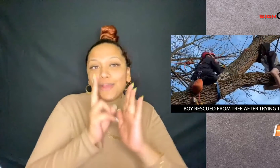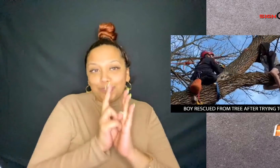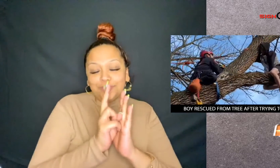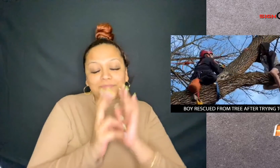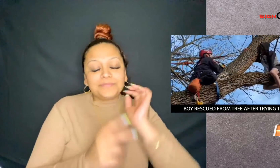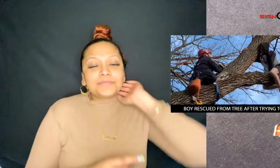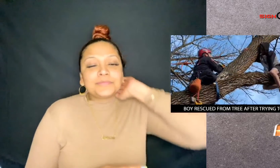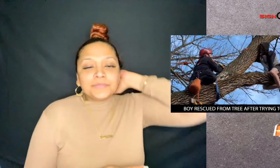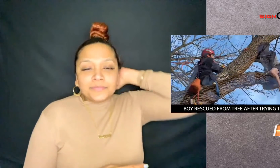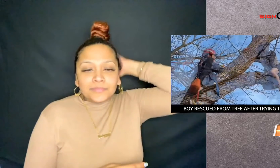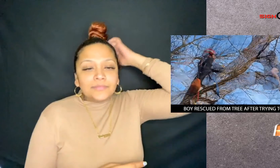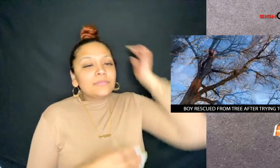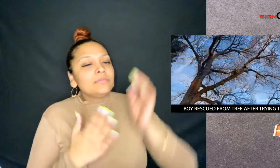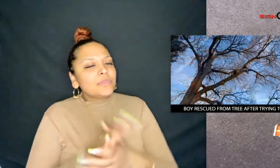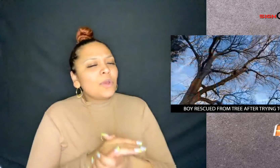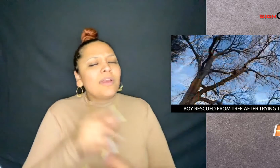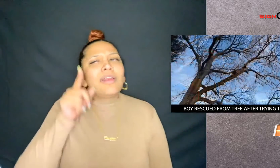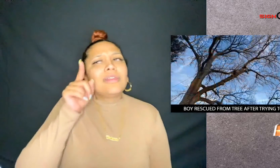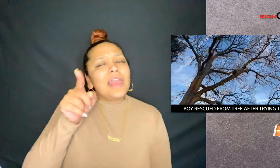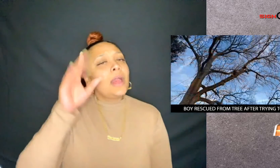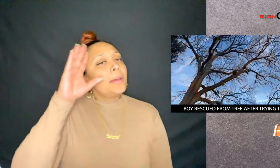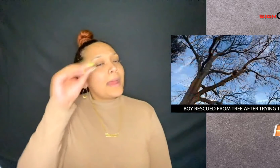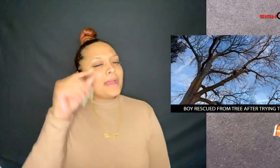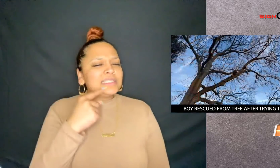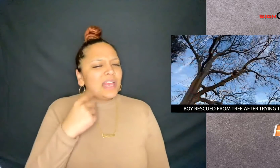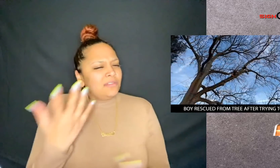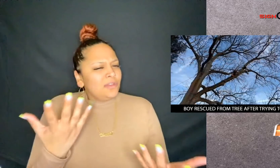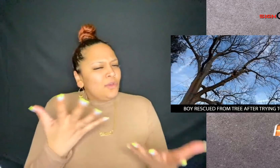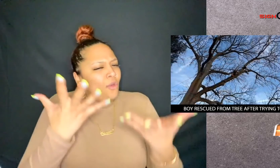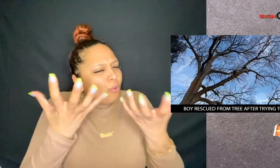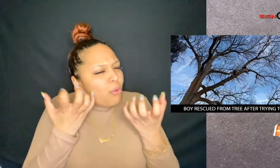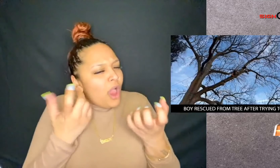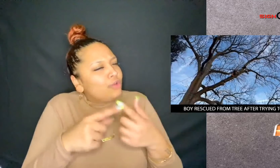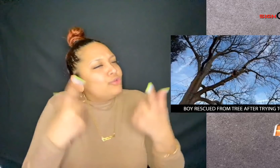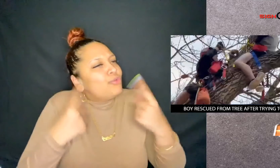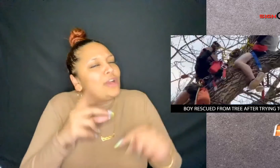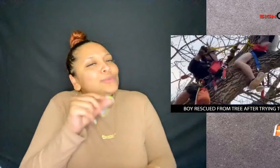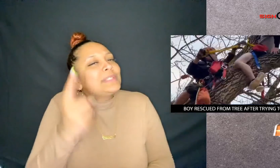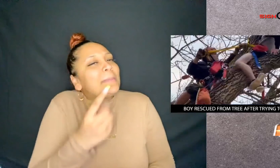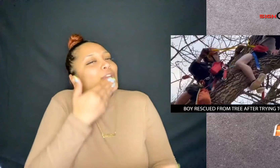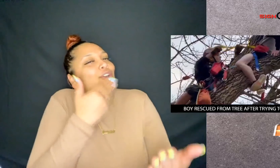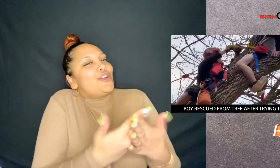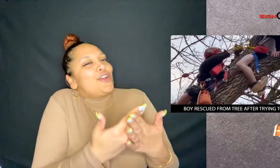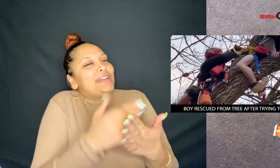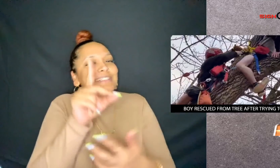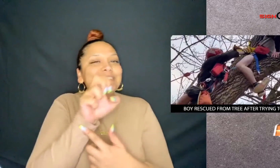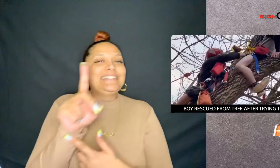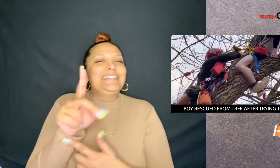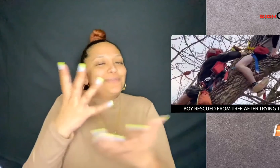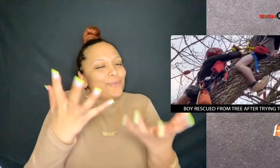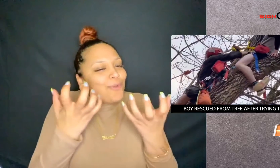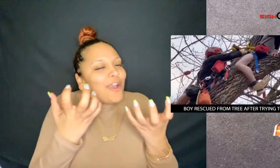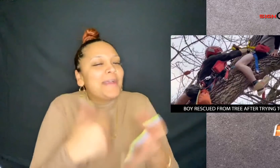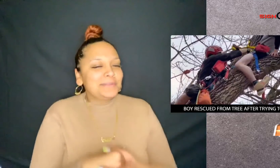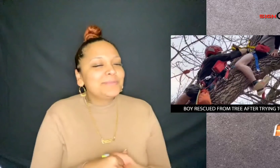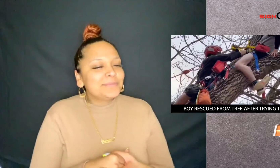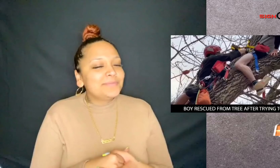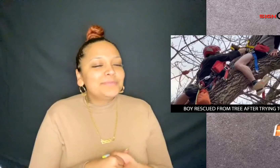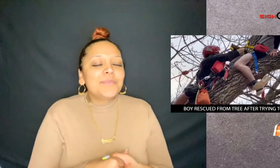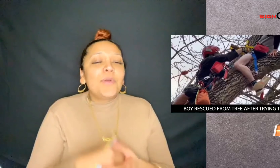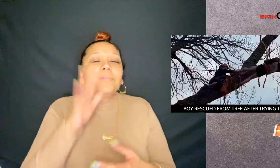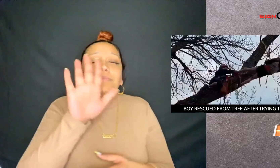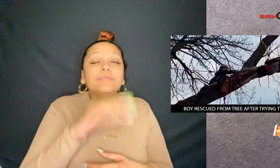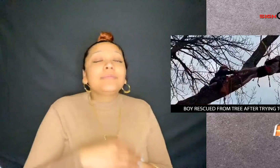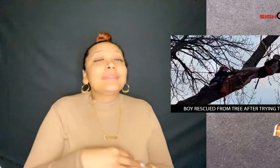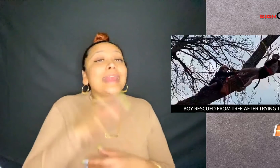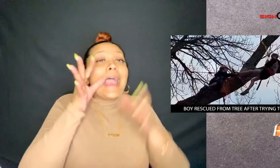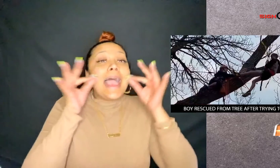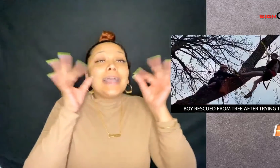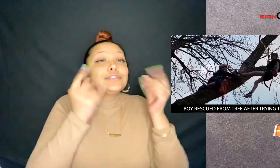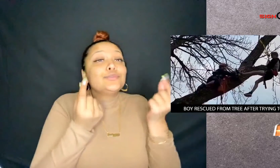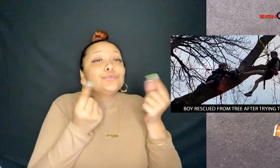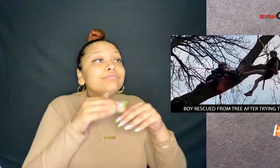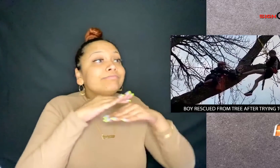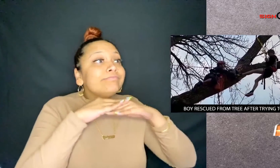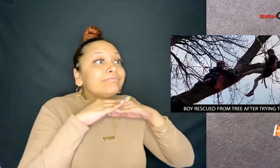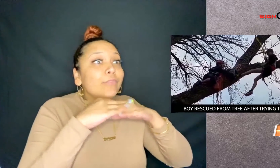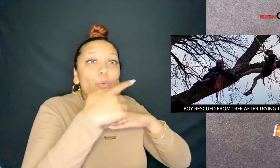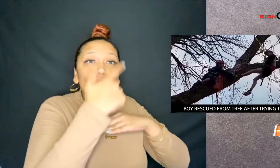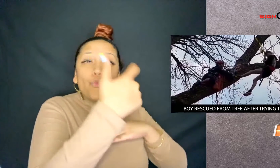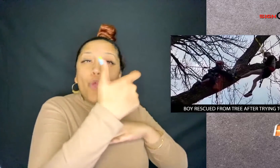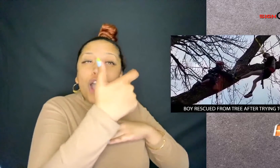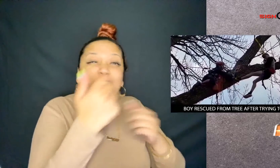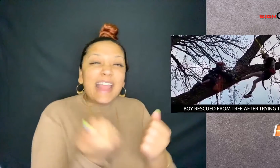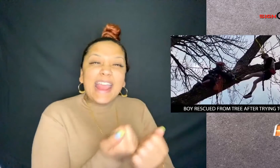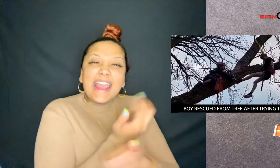the rescue took about two hours the boy says he was just trying to do a good deed and get